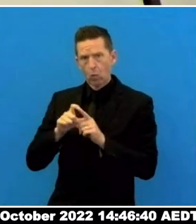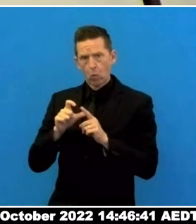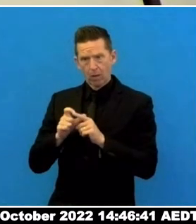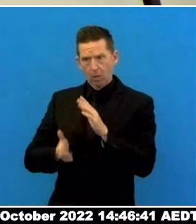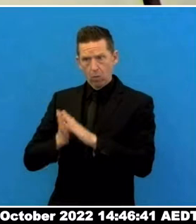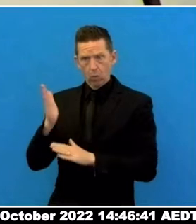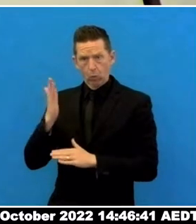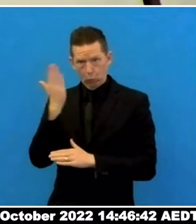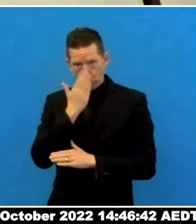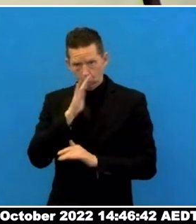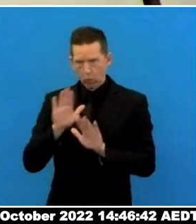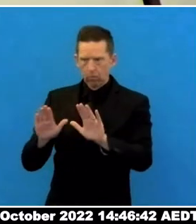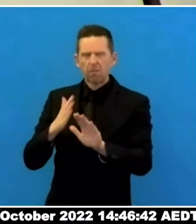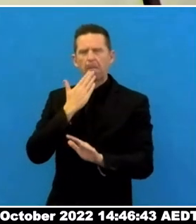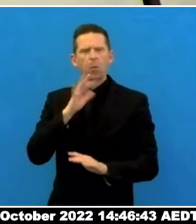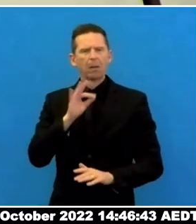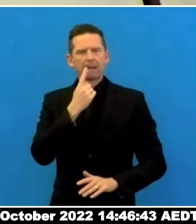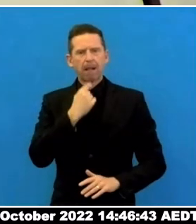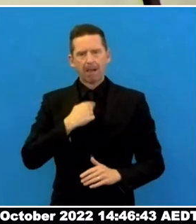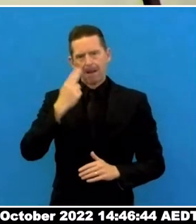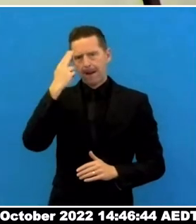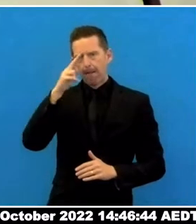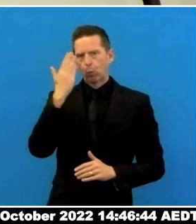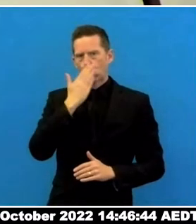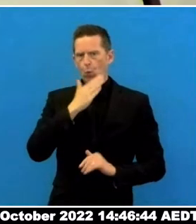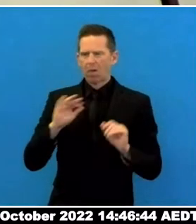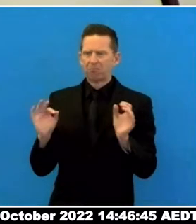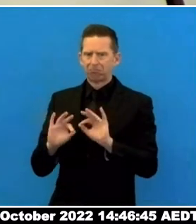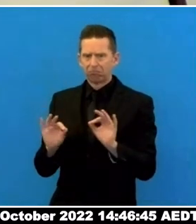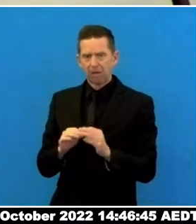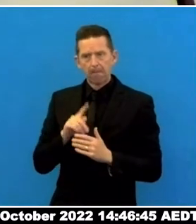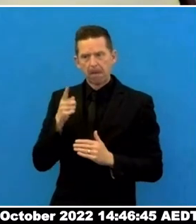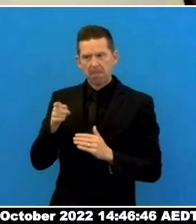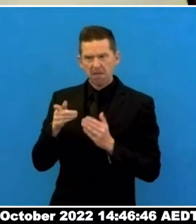I don't want to know the name of the school, but is that a general school